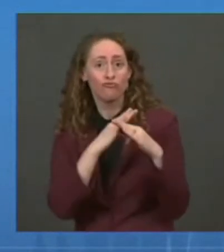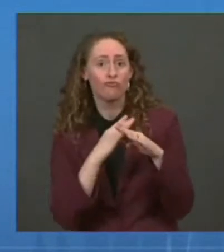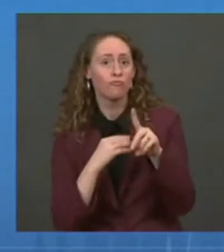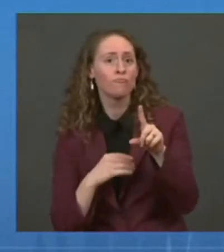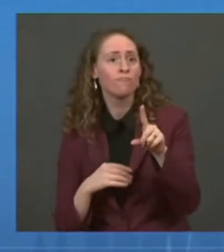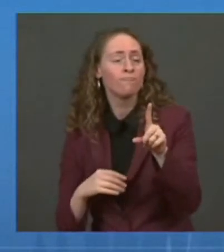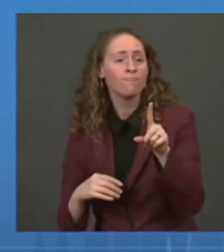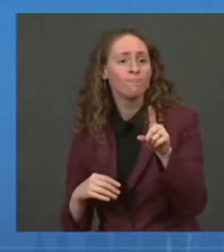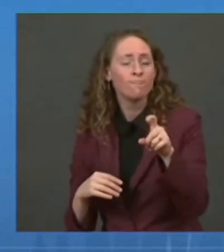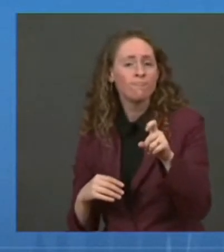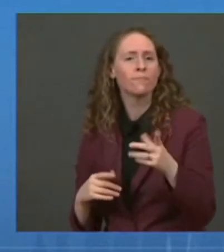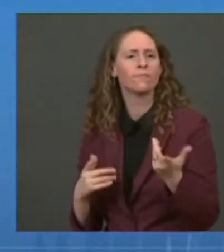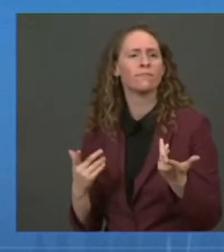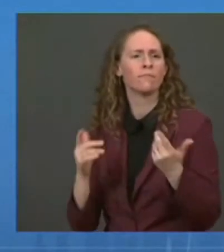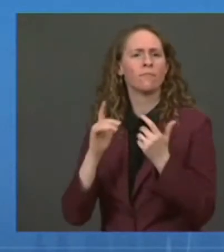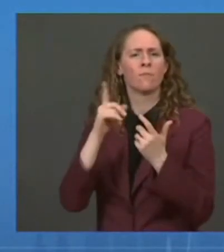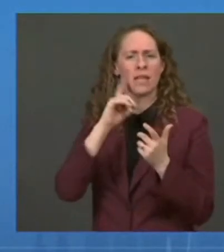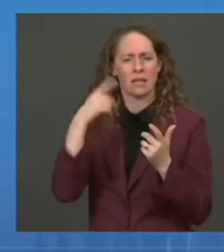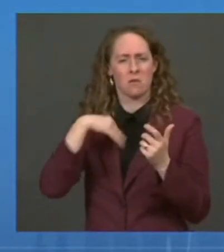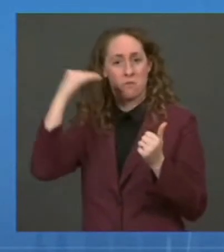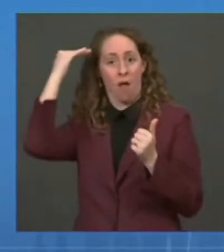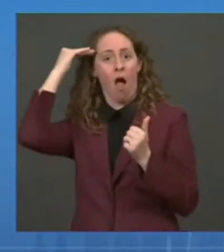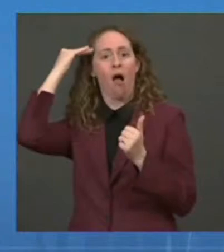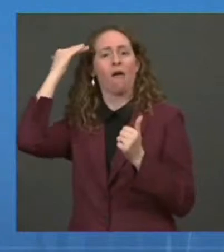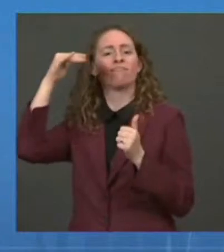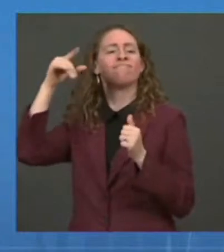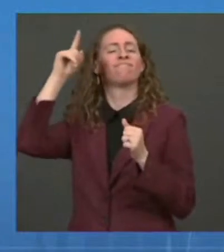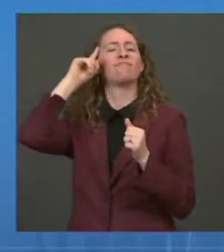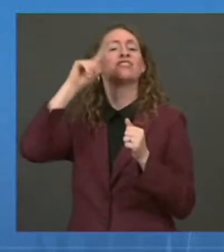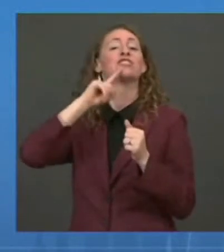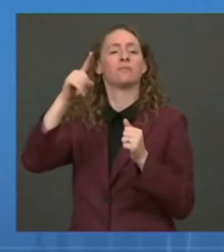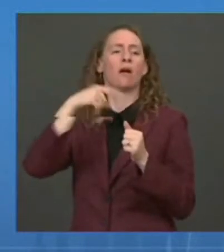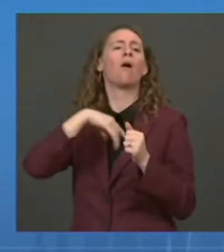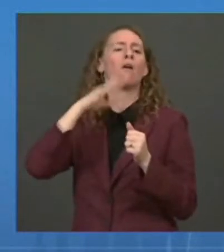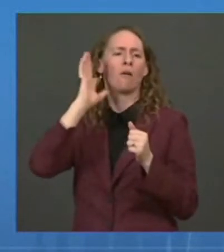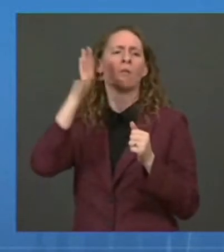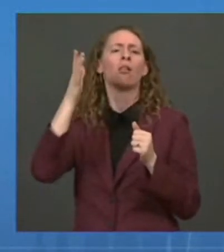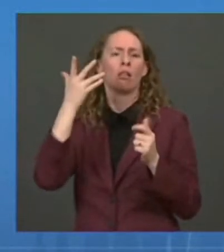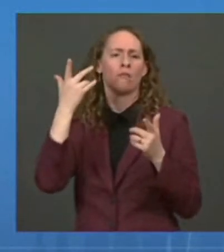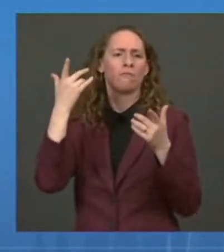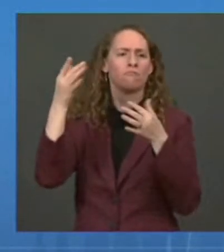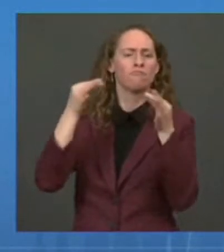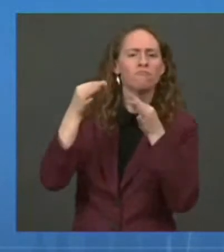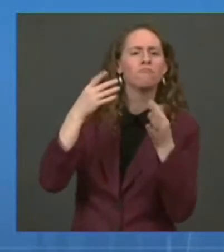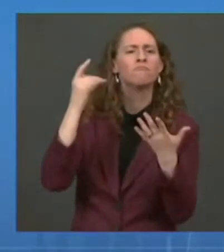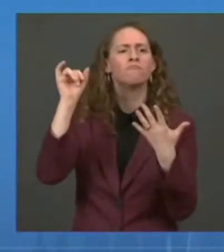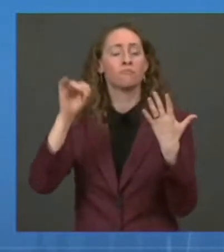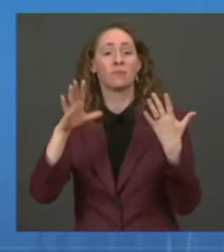VARIANT OVER THE COMING DAYS ON